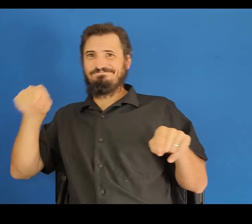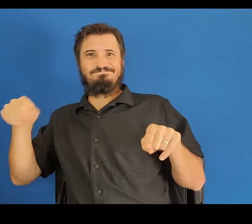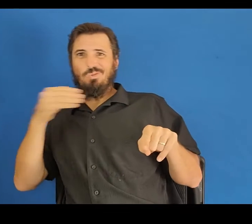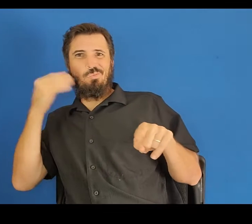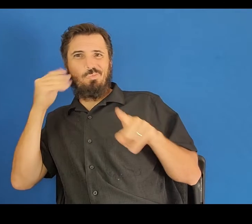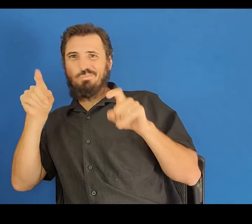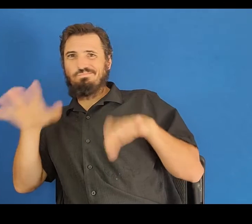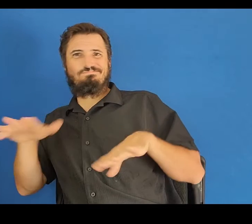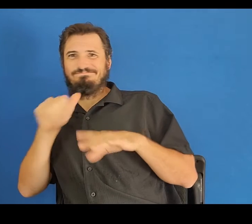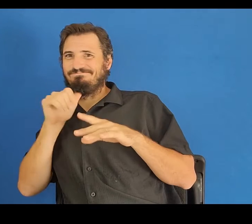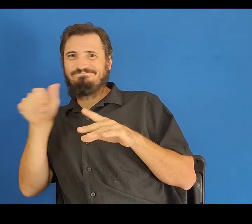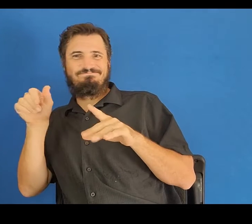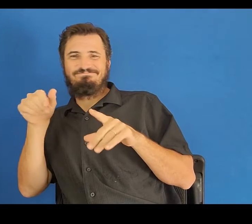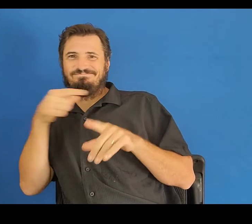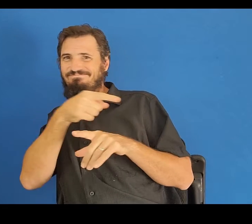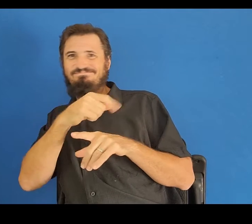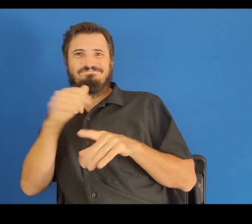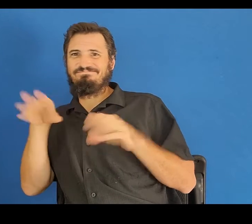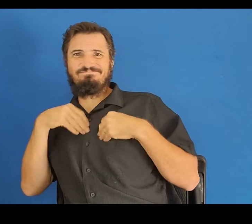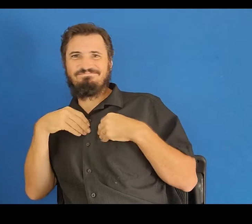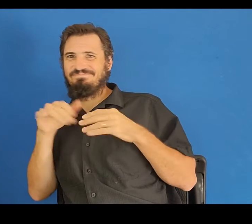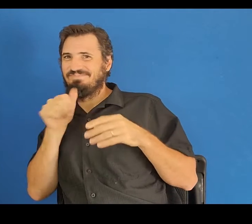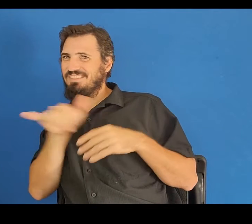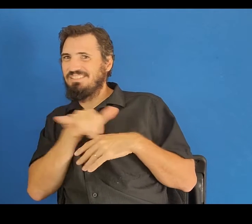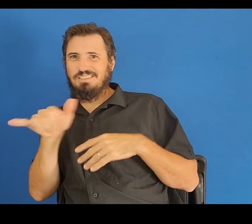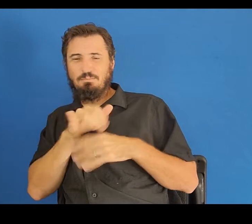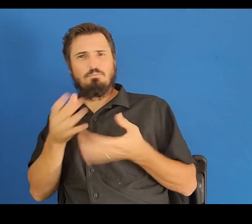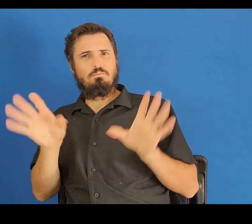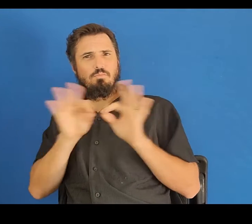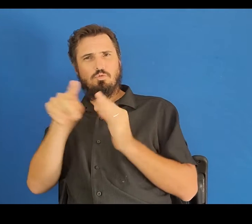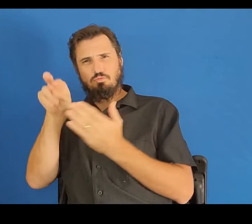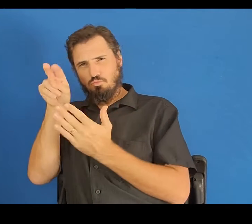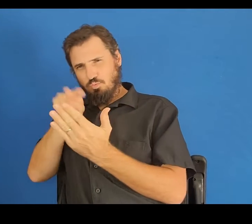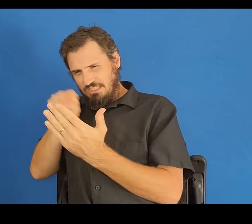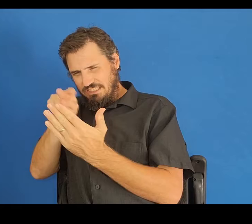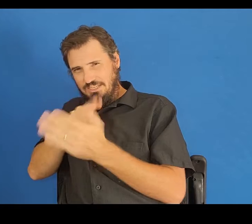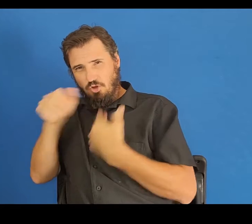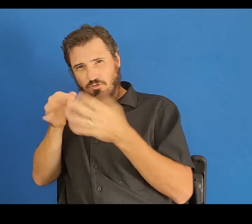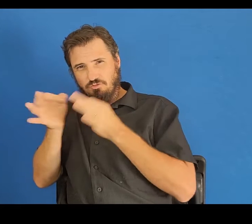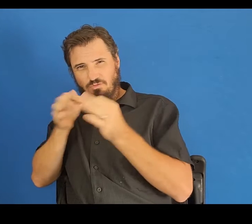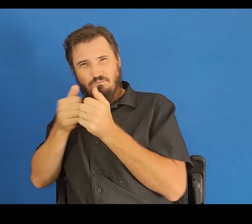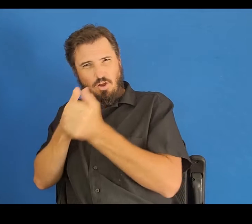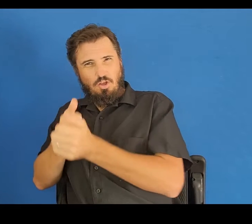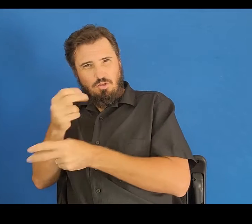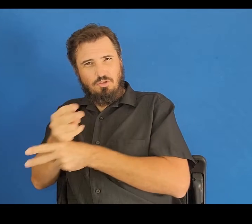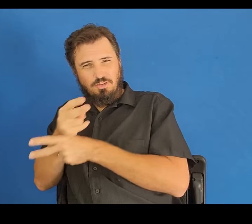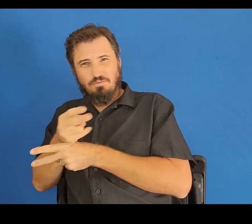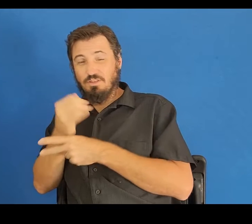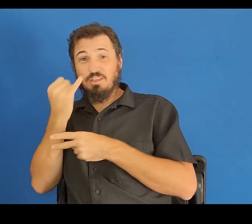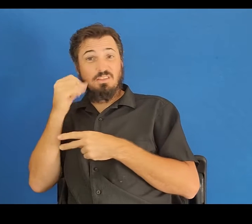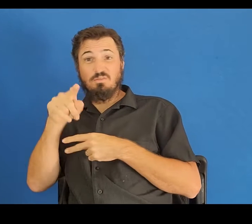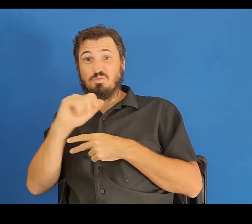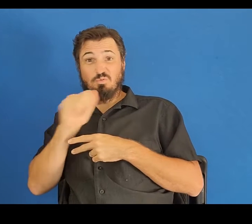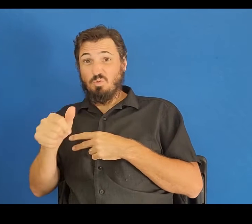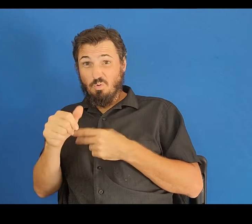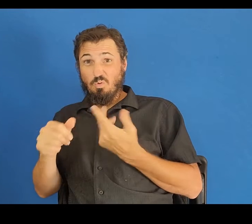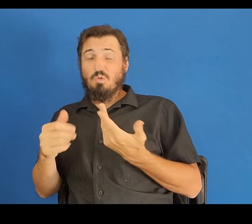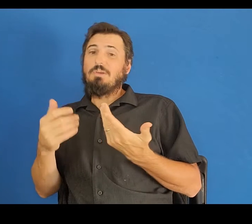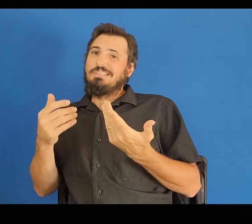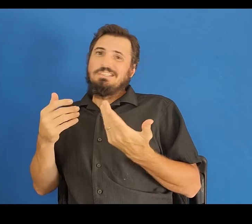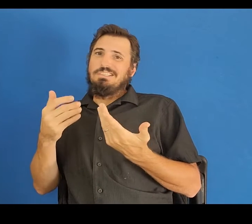It’s very important to read through the package instructions and follow them carefully—if you don’t, the results are less likely to be accurate